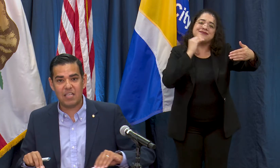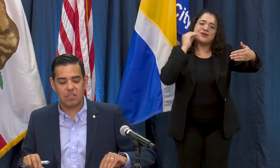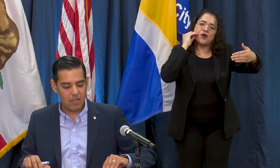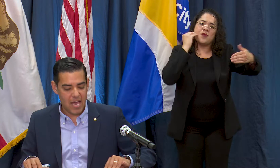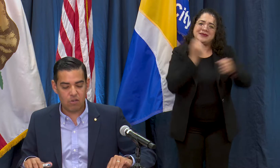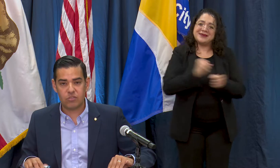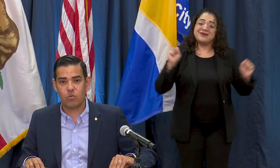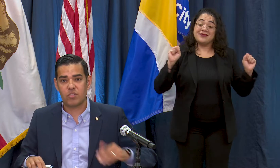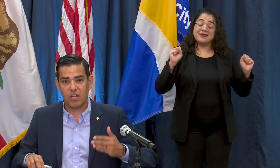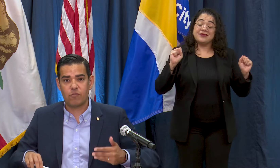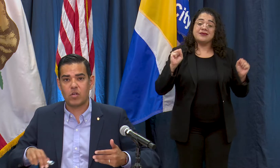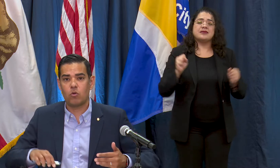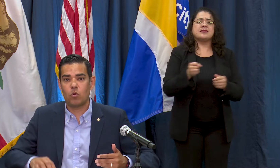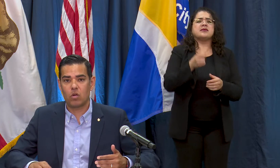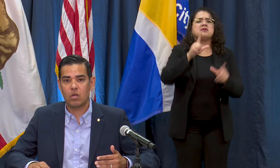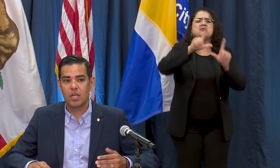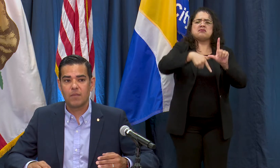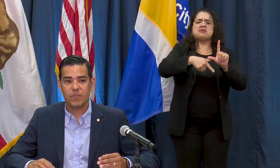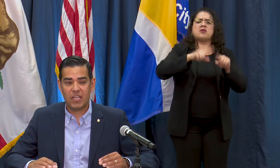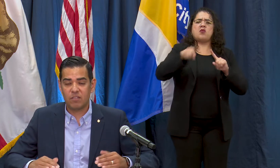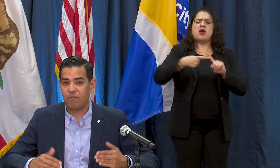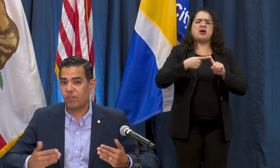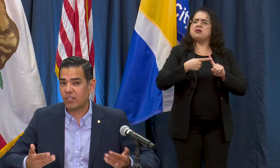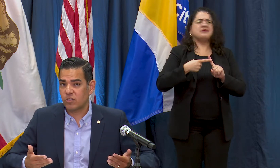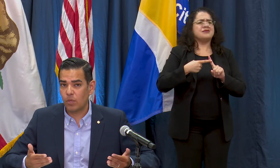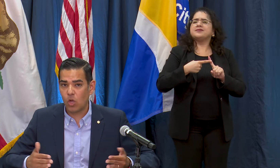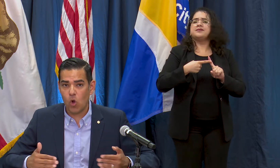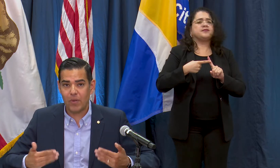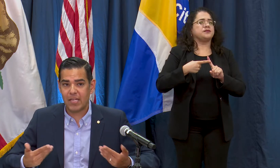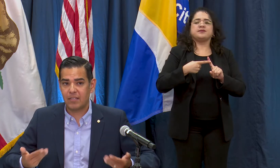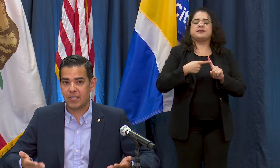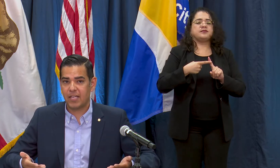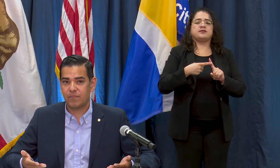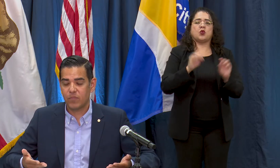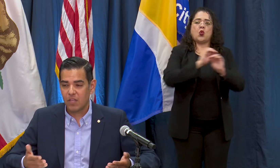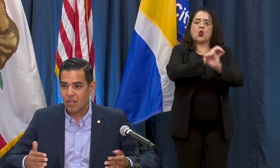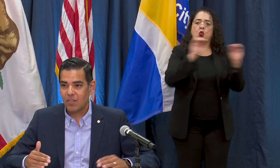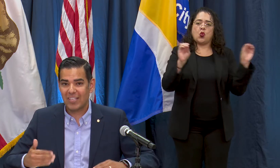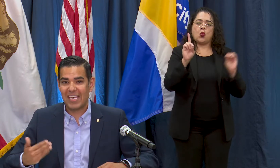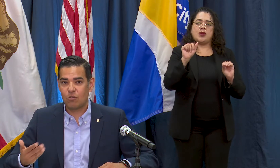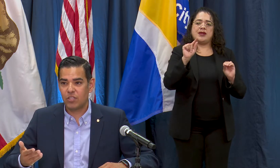to our safer at home order. It is a flexible open-ended date. The county